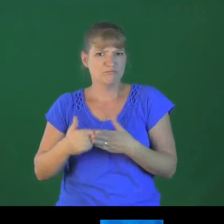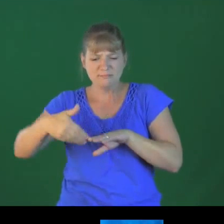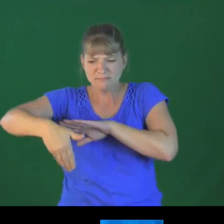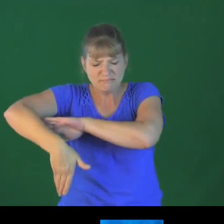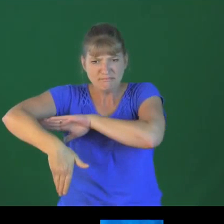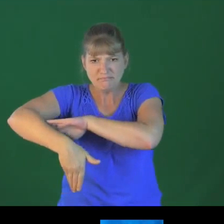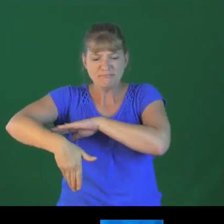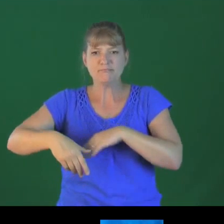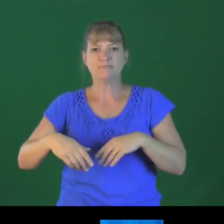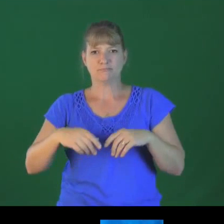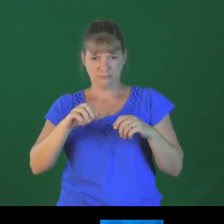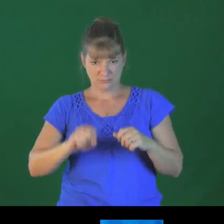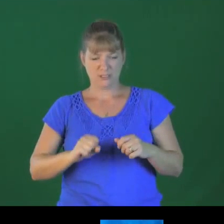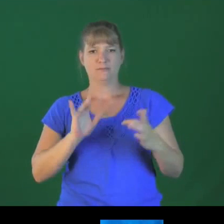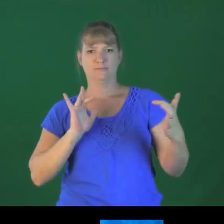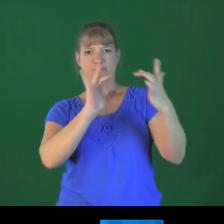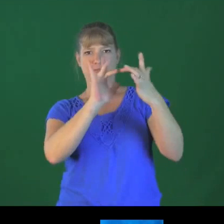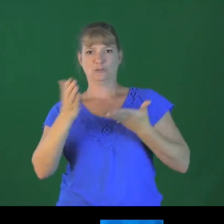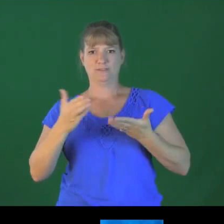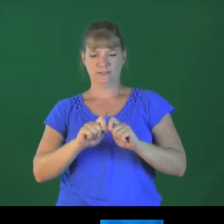you could use that service.